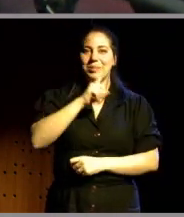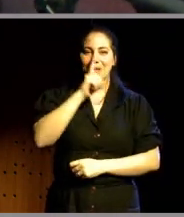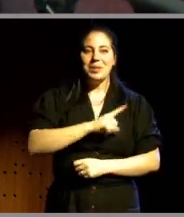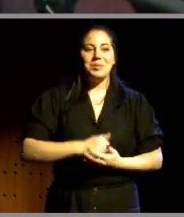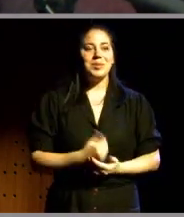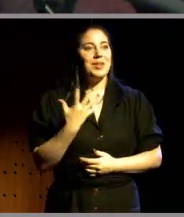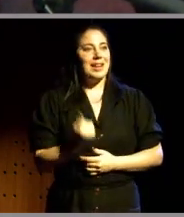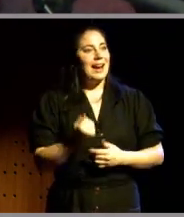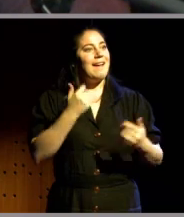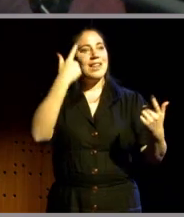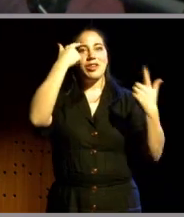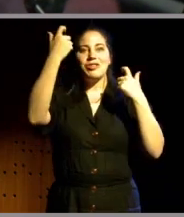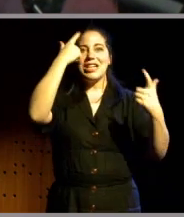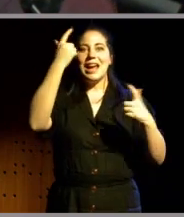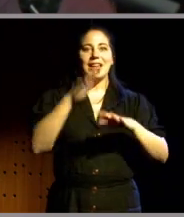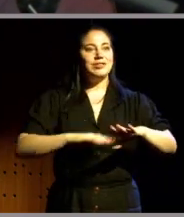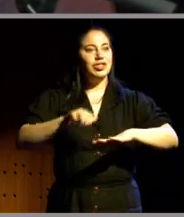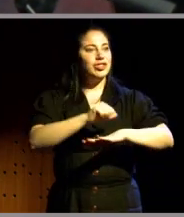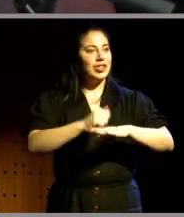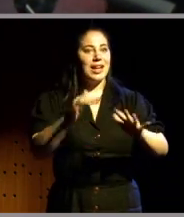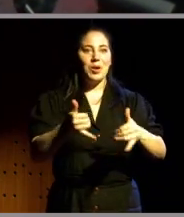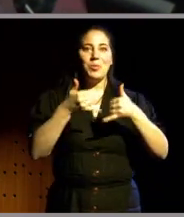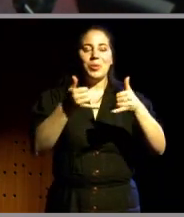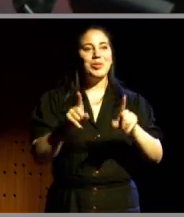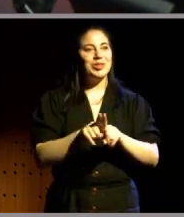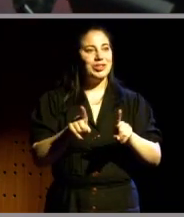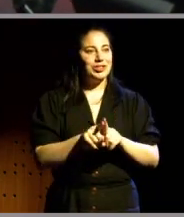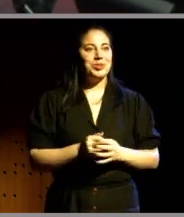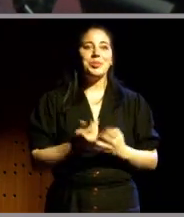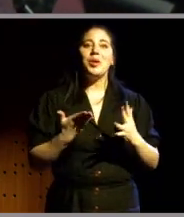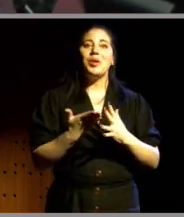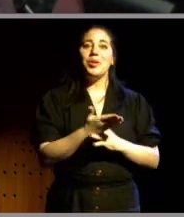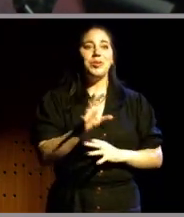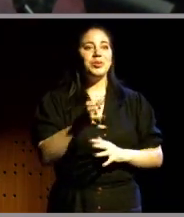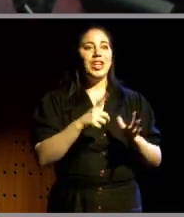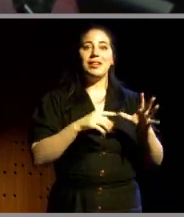of the Creative Australia Awards as well. Through our friends at the ABC, we put together a little